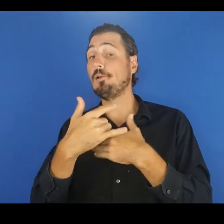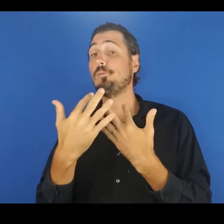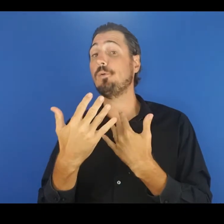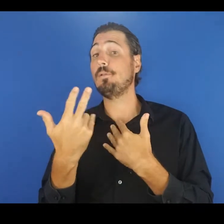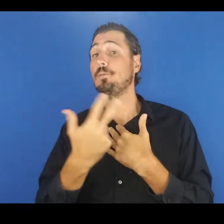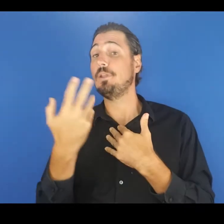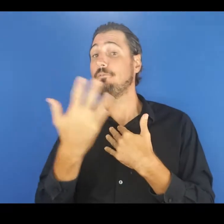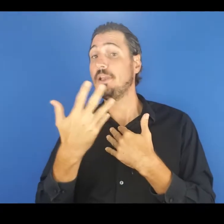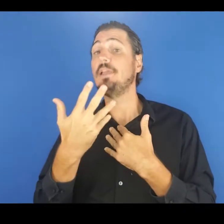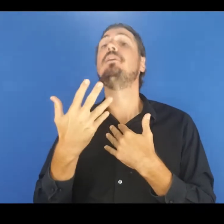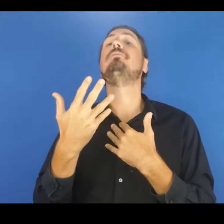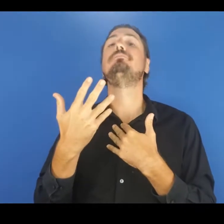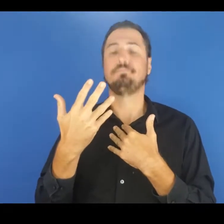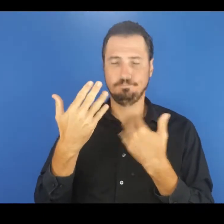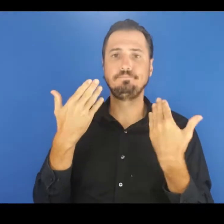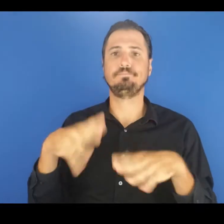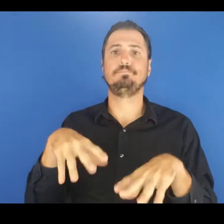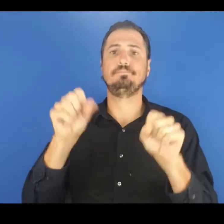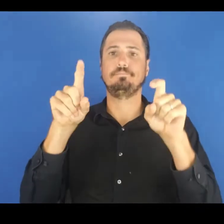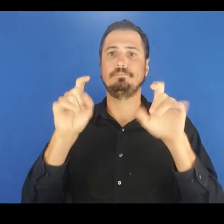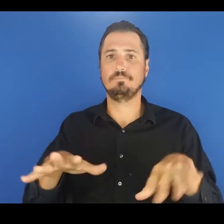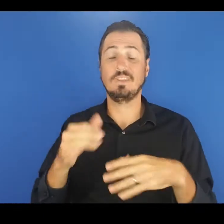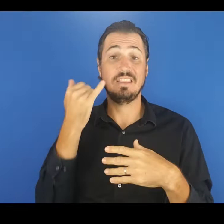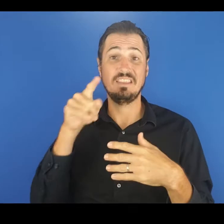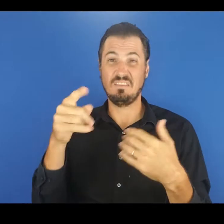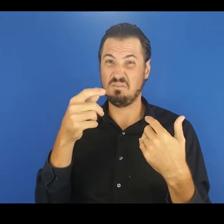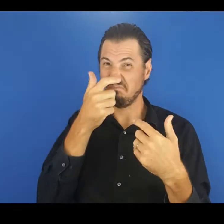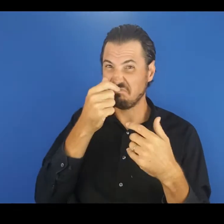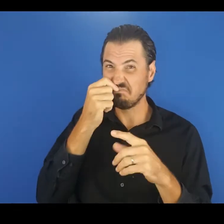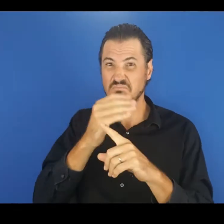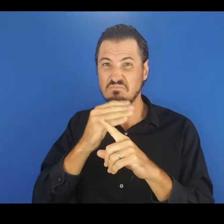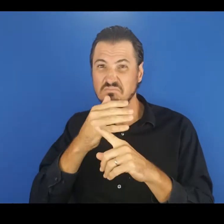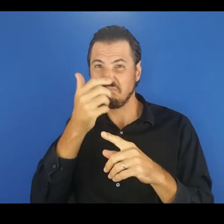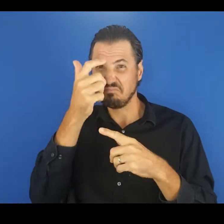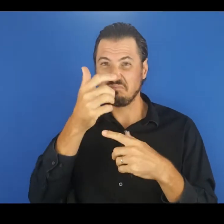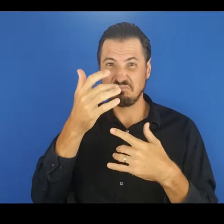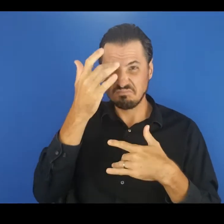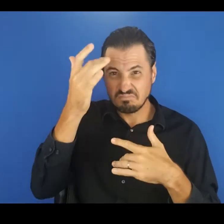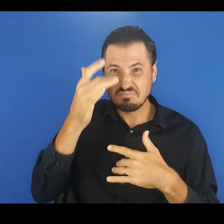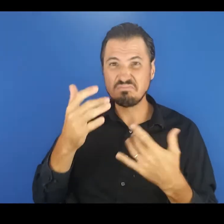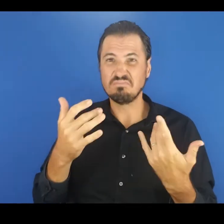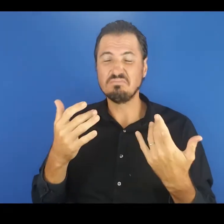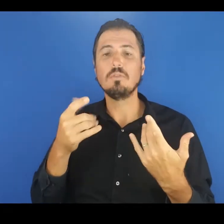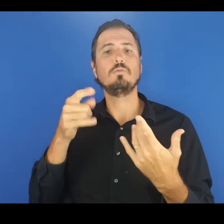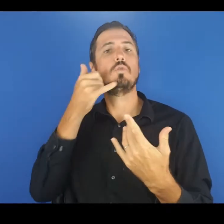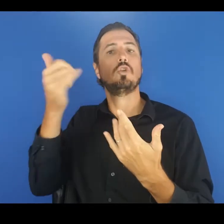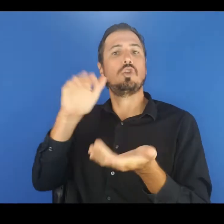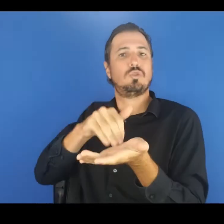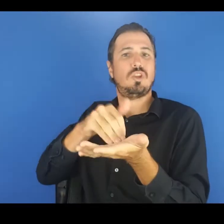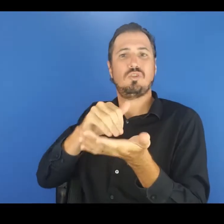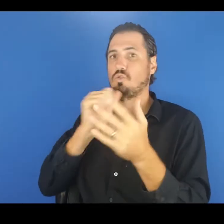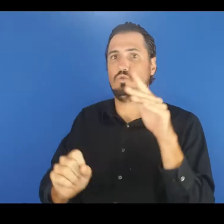If you have symptoms, please contact your doctor for a drive through test and avoid close contact with others